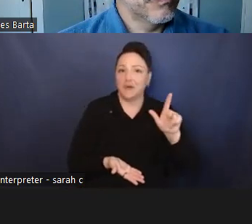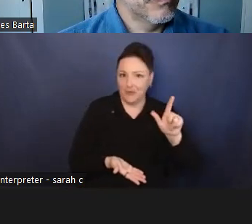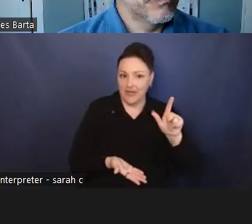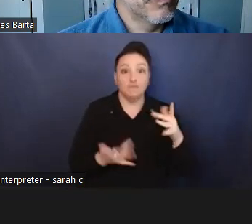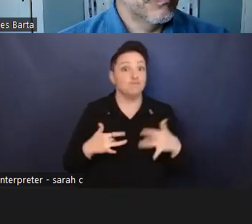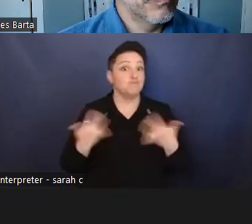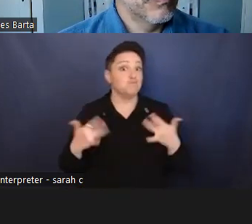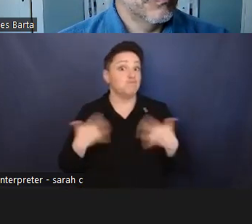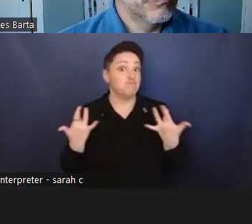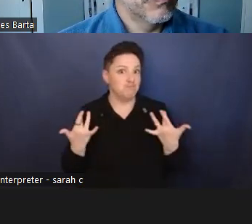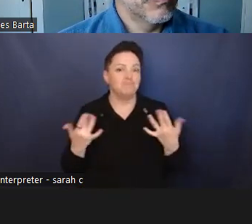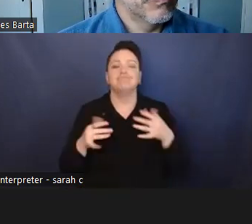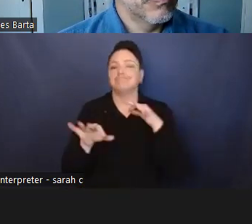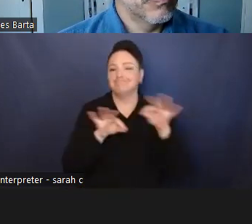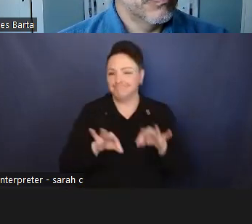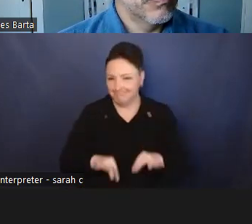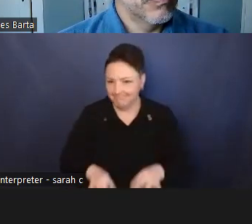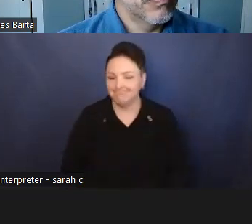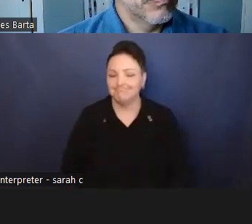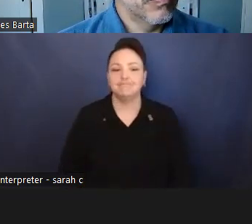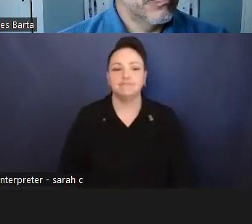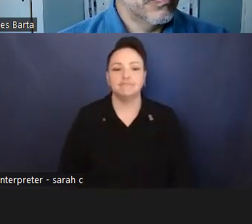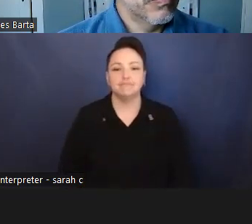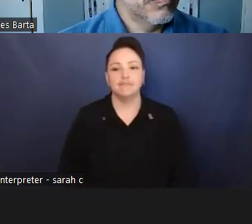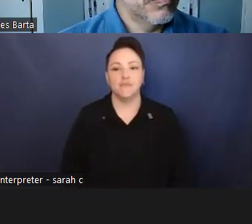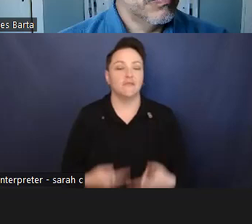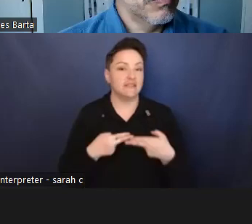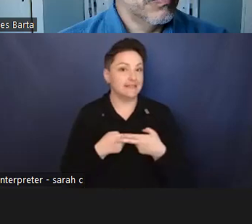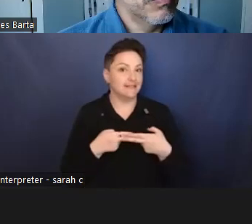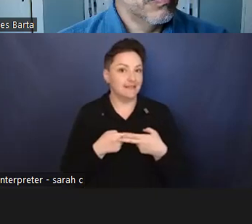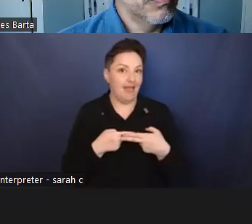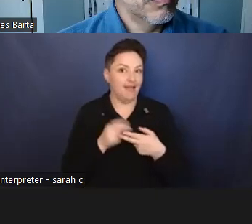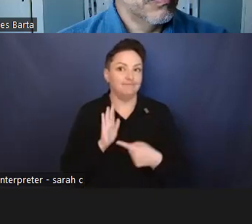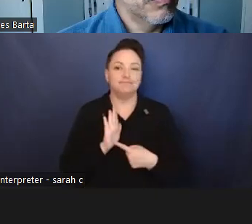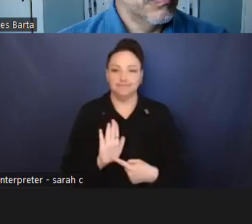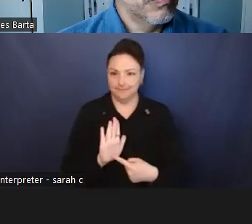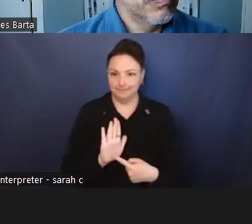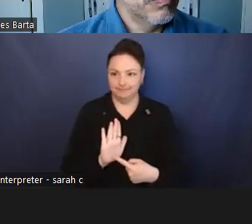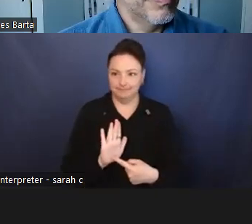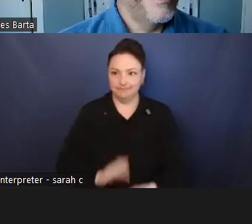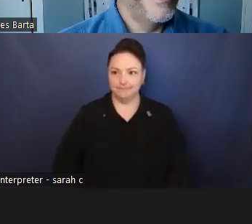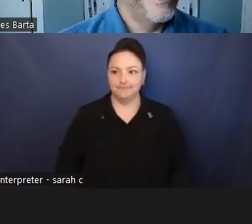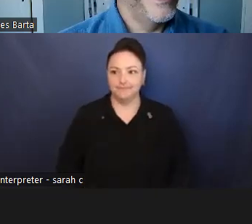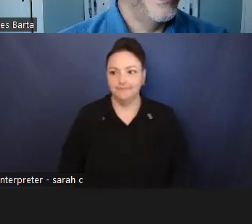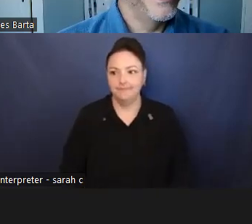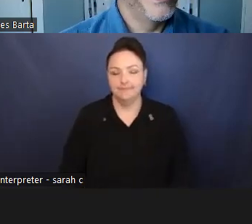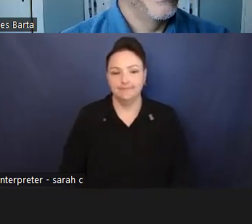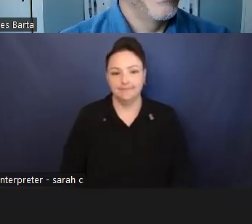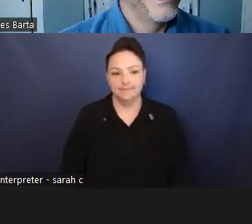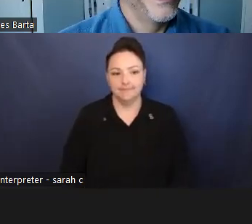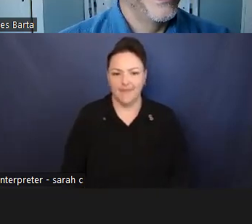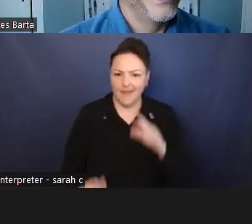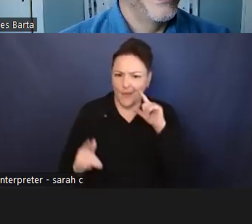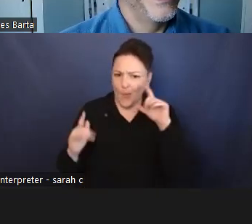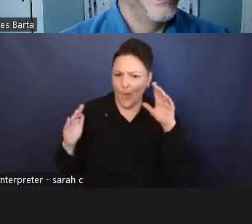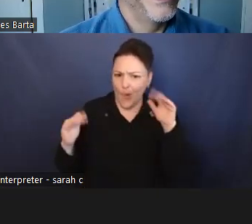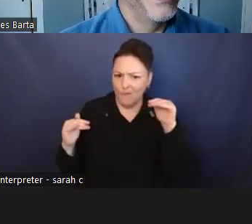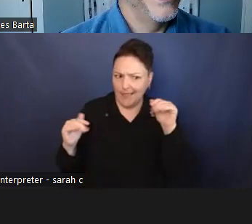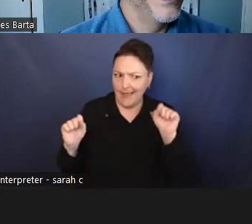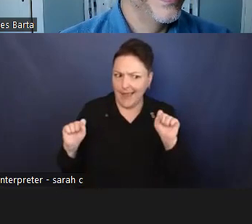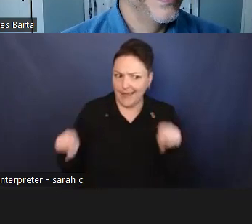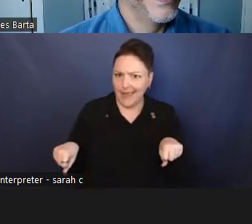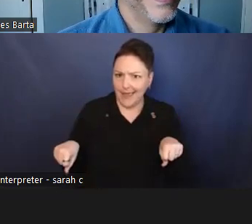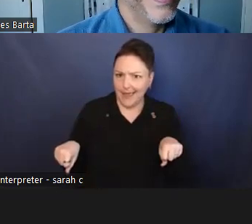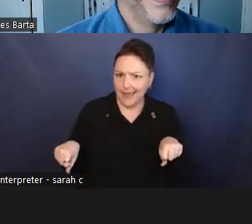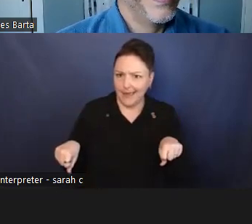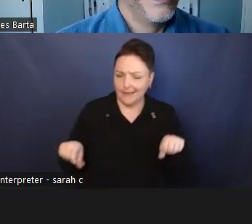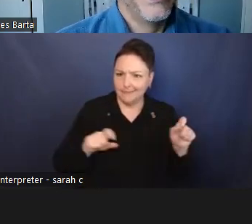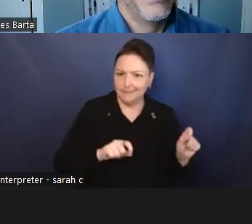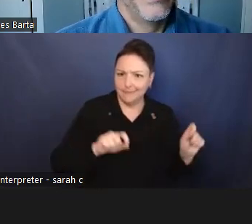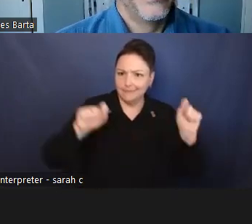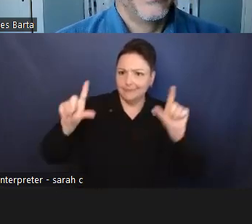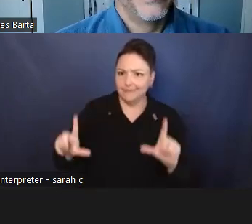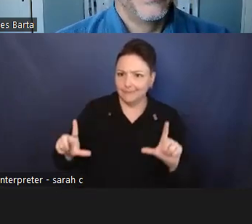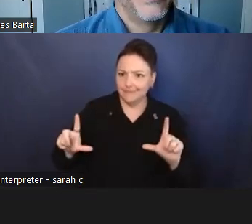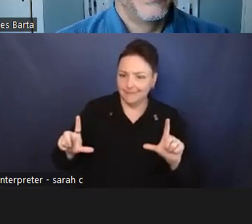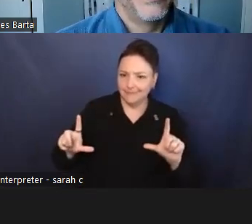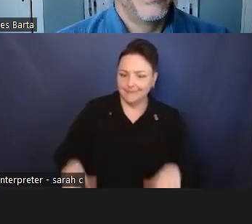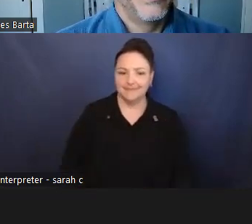So let me go ahead and share a slide. Hopefully I can do this. On zoom.